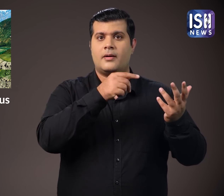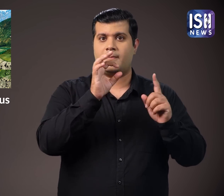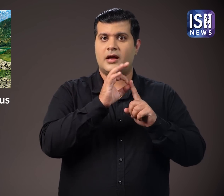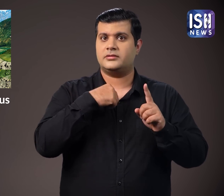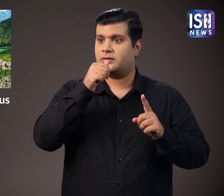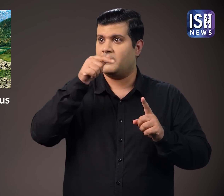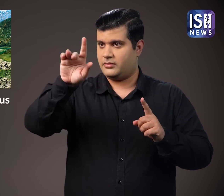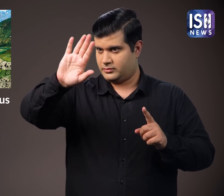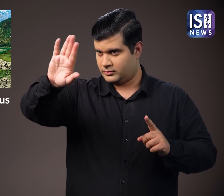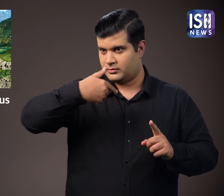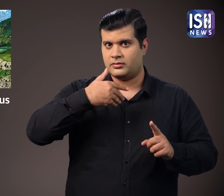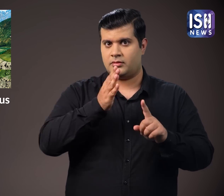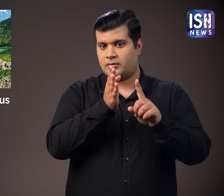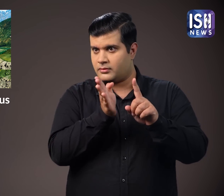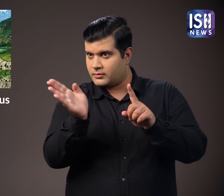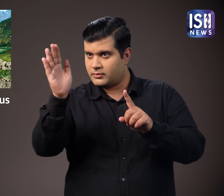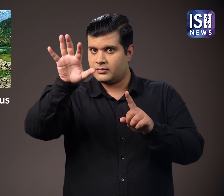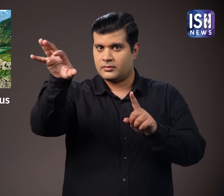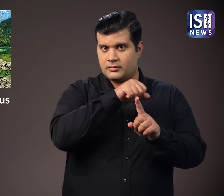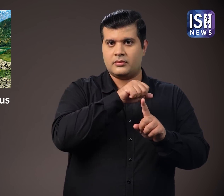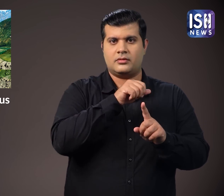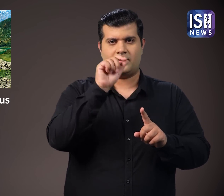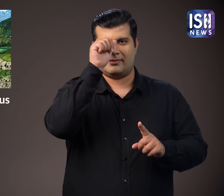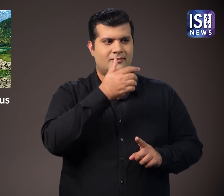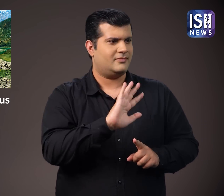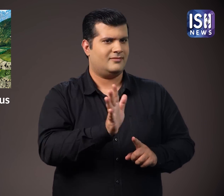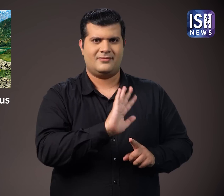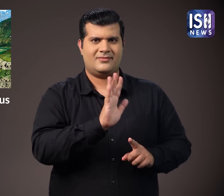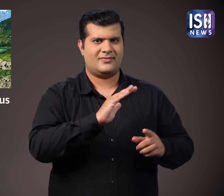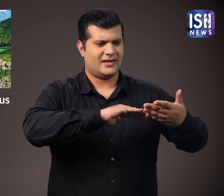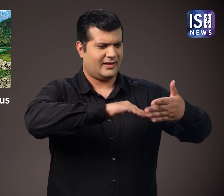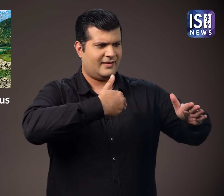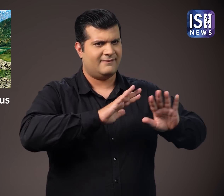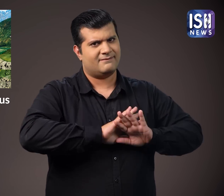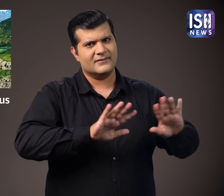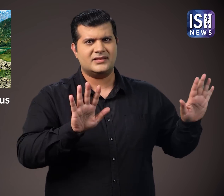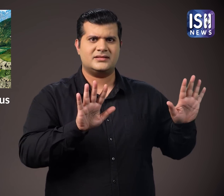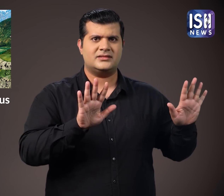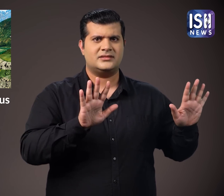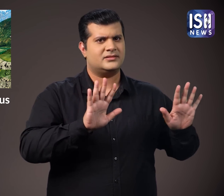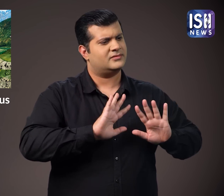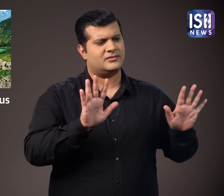Pakistan sought control of the rivers, but India firmly said no—separation means no control,